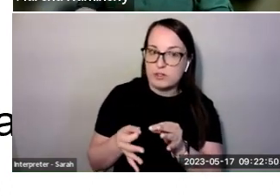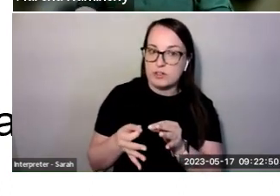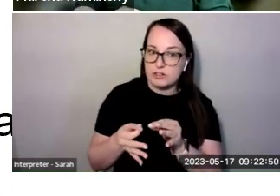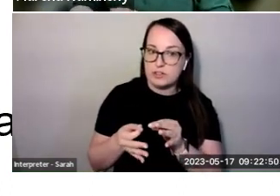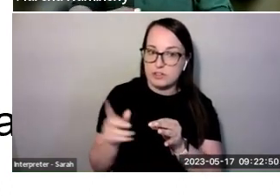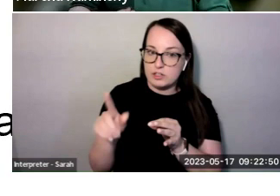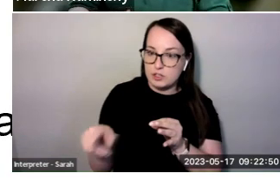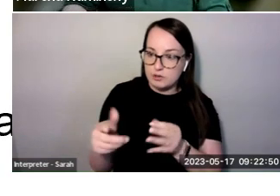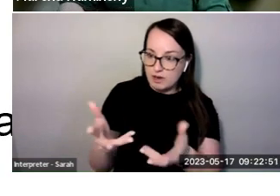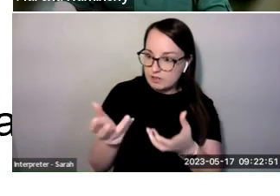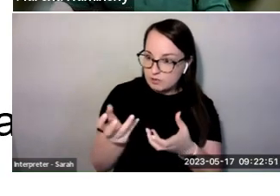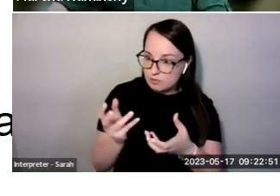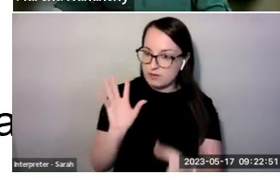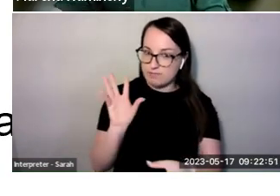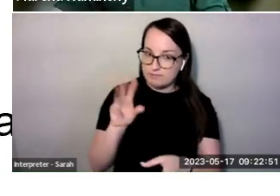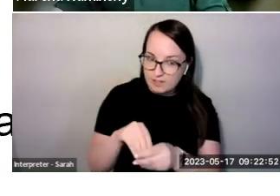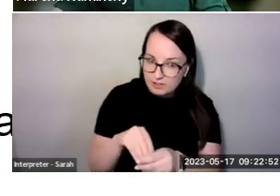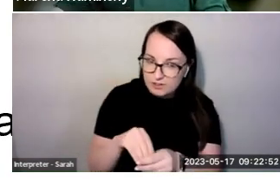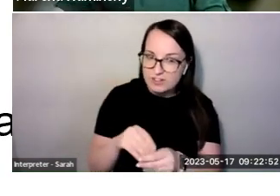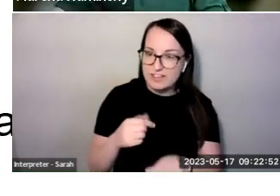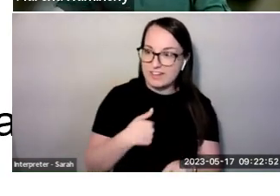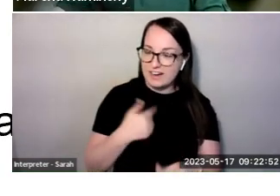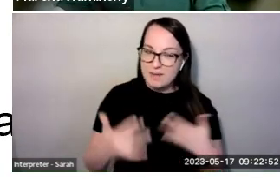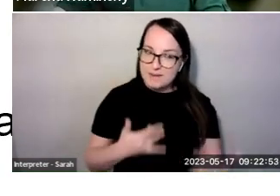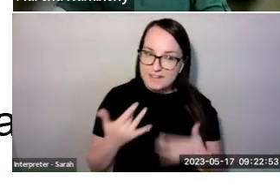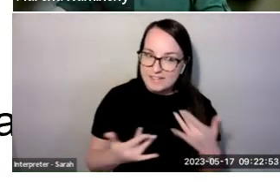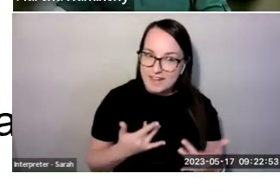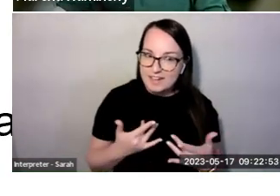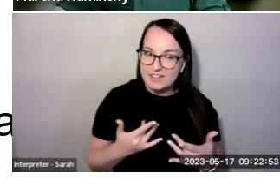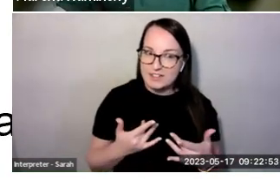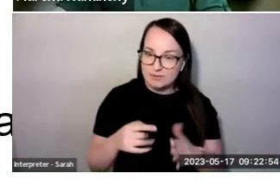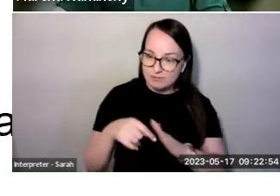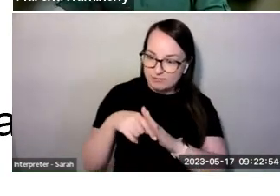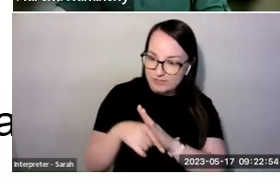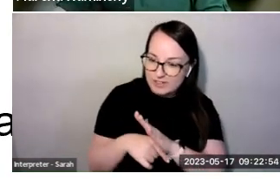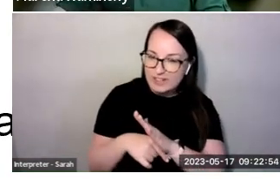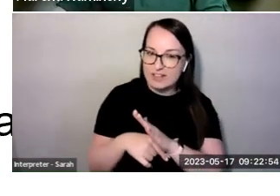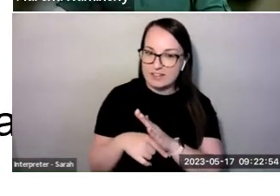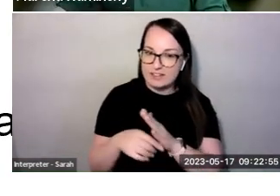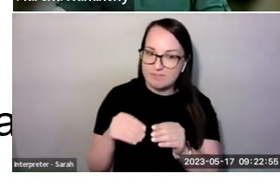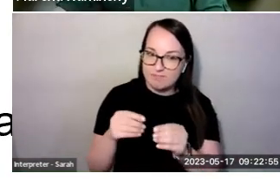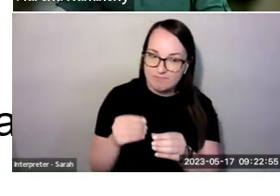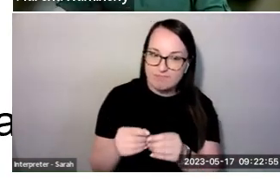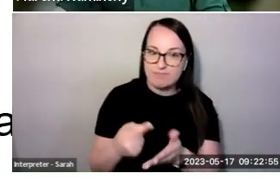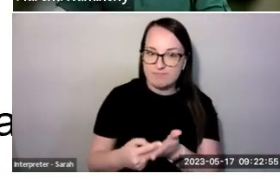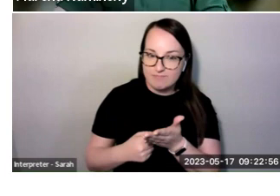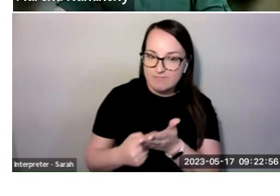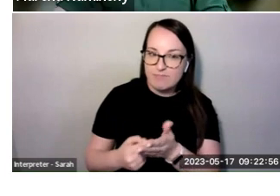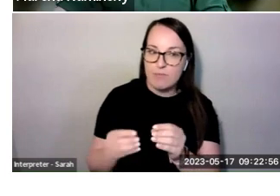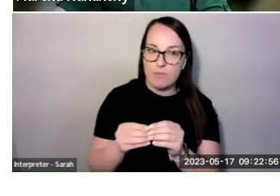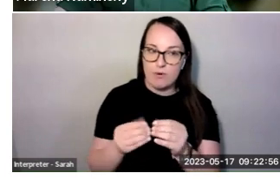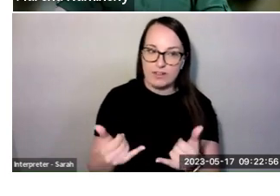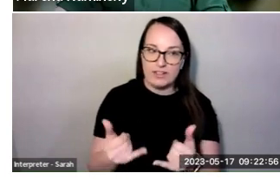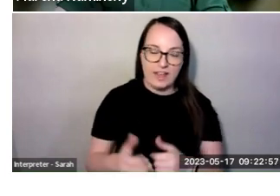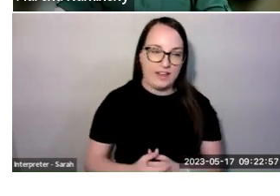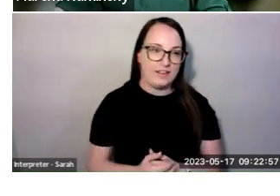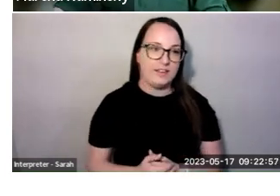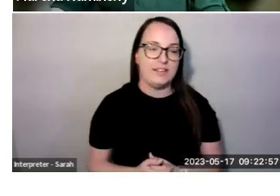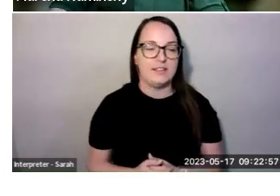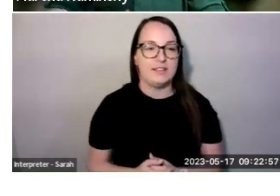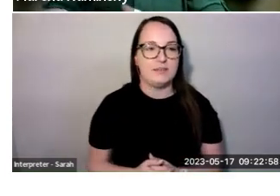information shows that commitment for accessibility and inclusion, so I'm really excited to be able to talk with